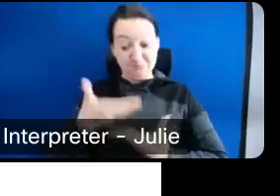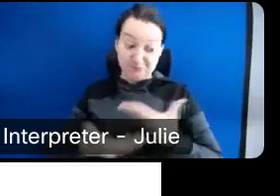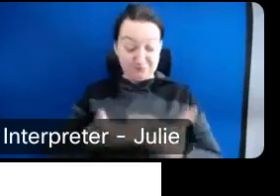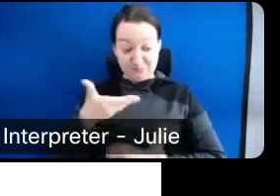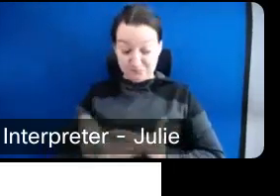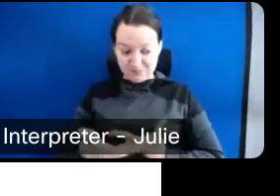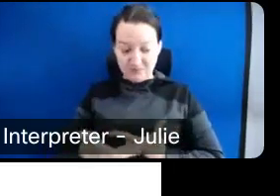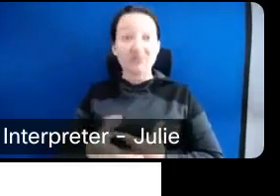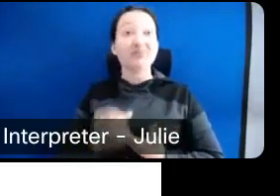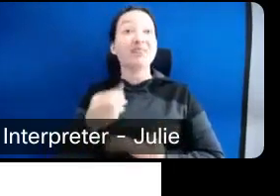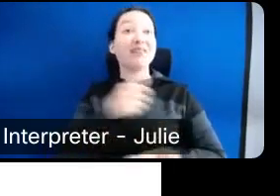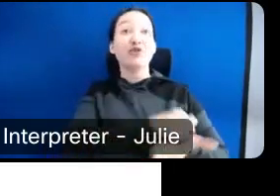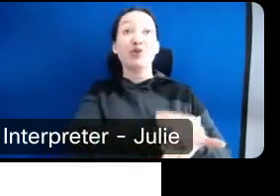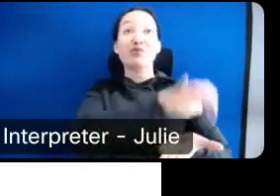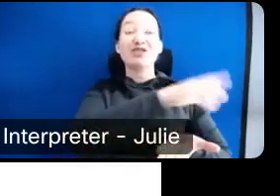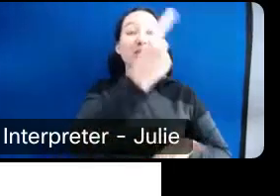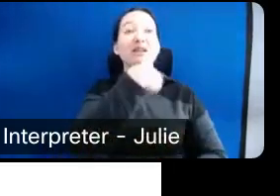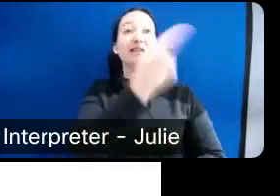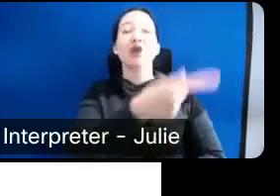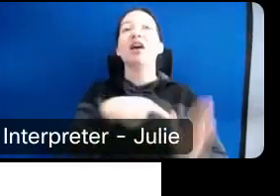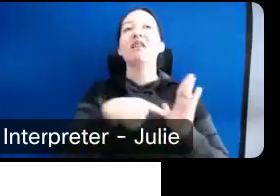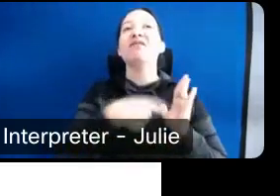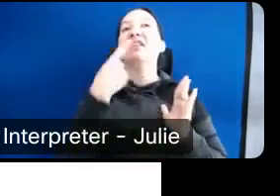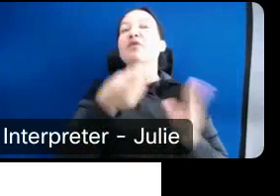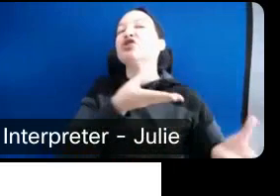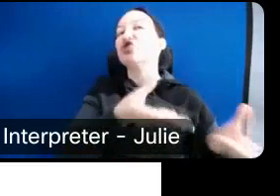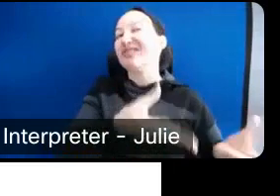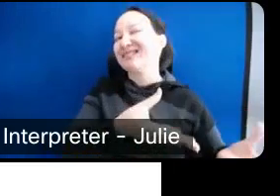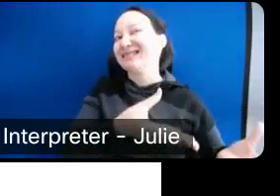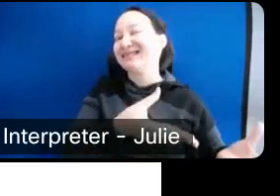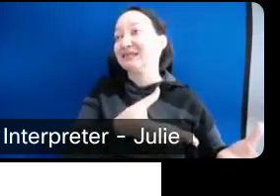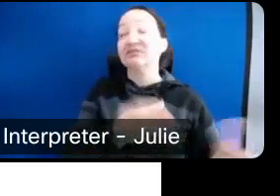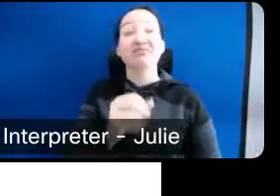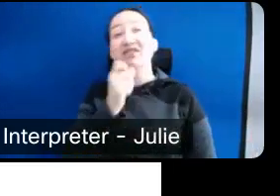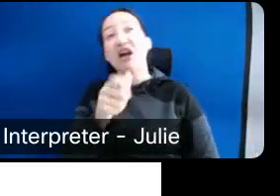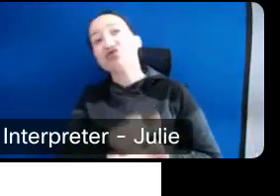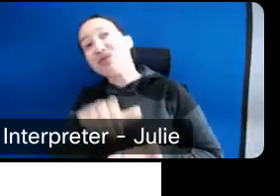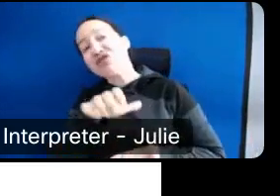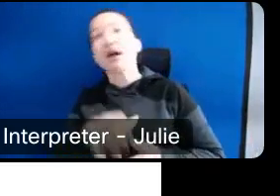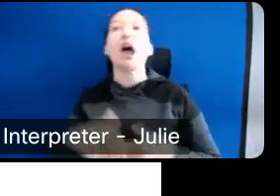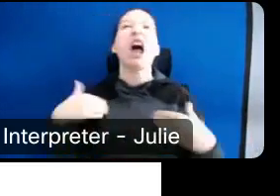If you're rich, someone would tell you to do fee for service Medicare and if you're not rich, they tell you to do manage.